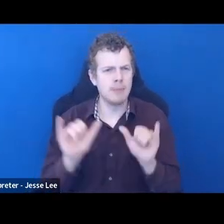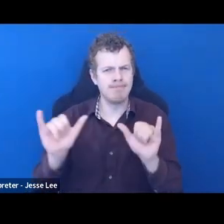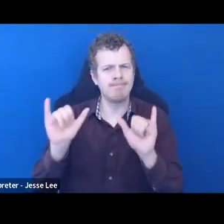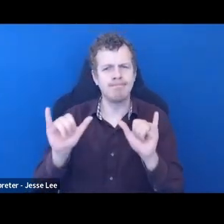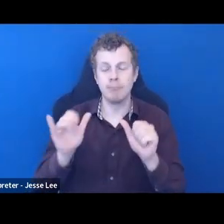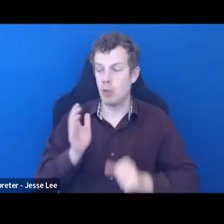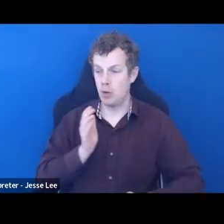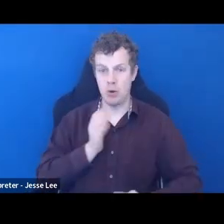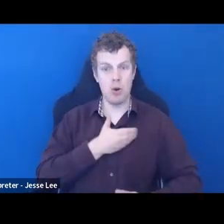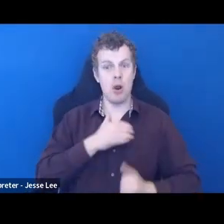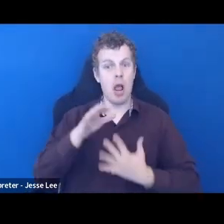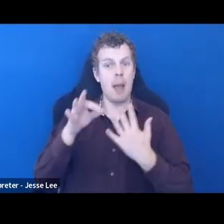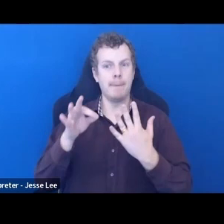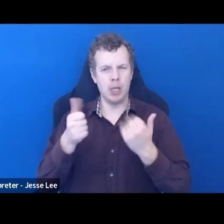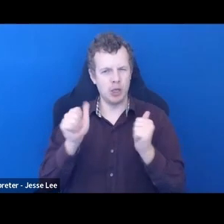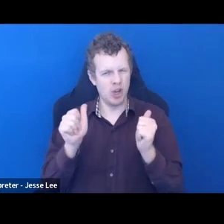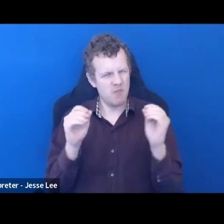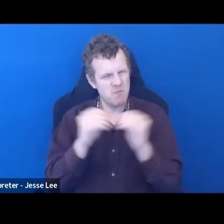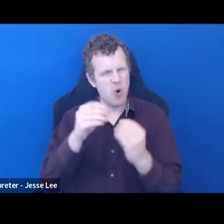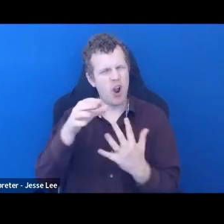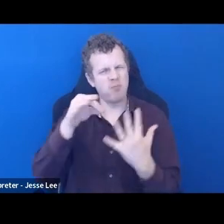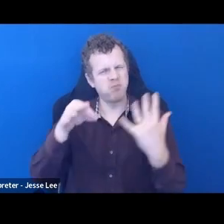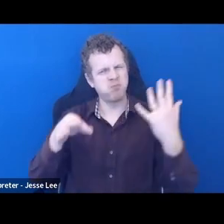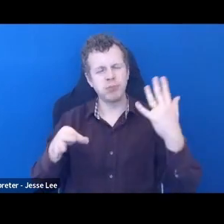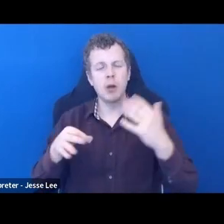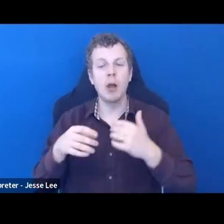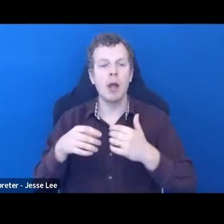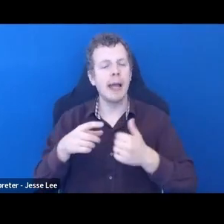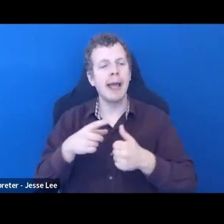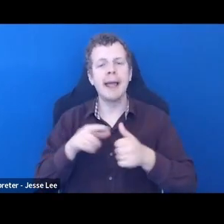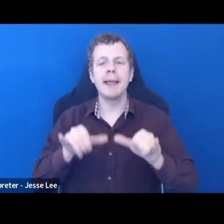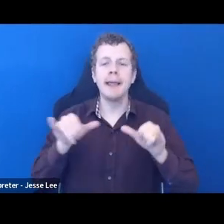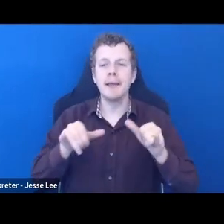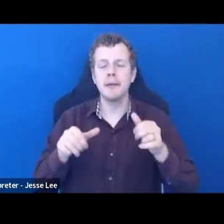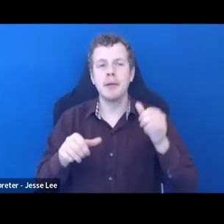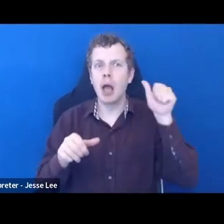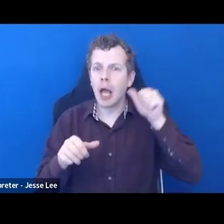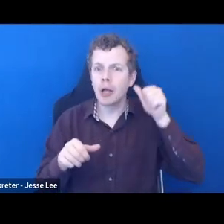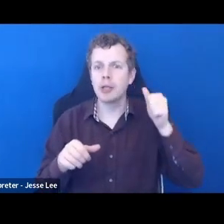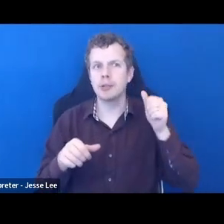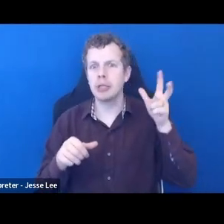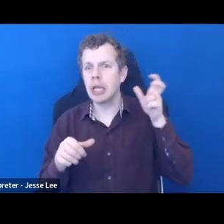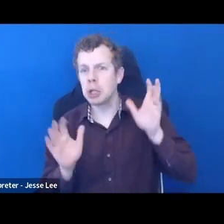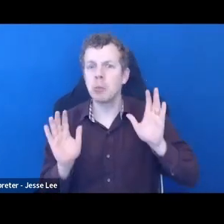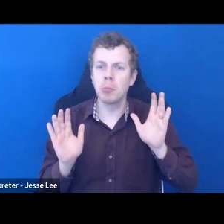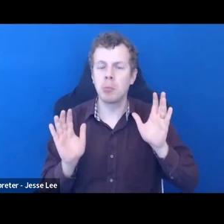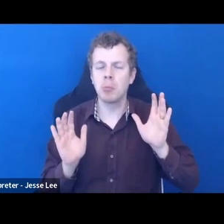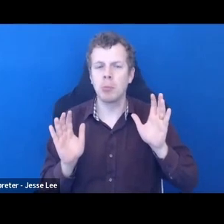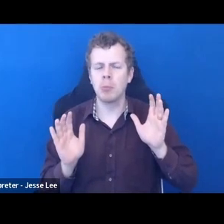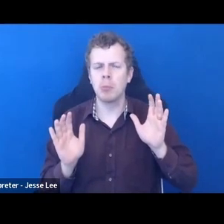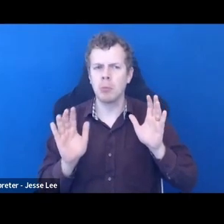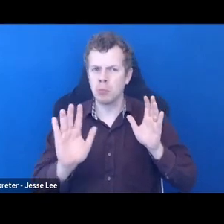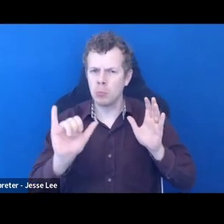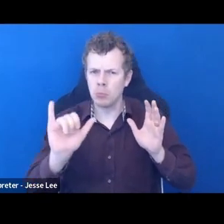So outside of just like audiology and hearing, thinking about what are some screening measures